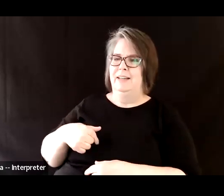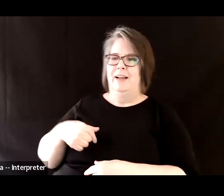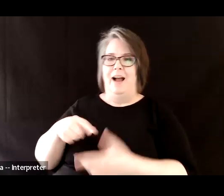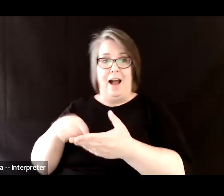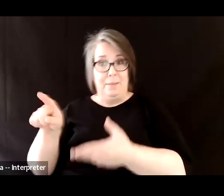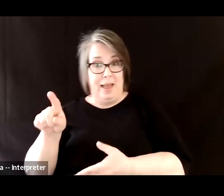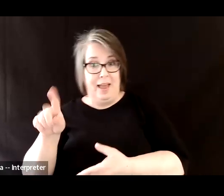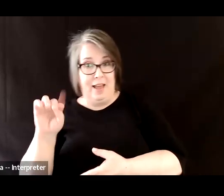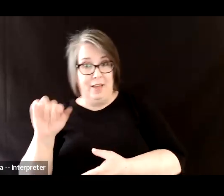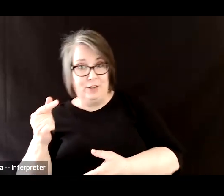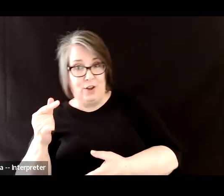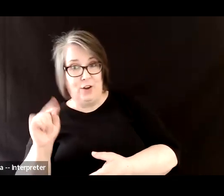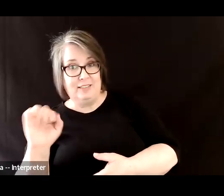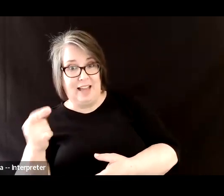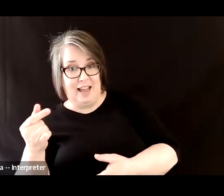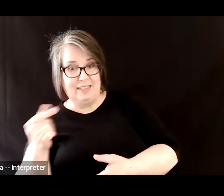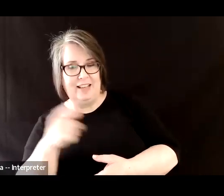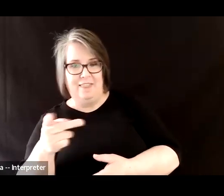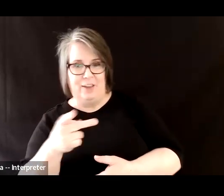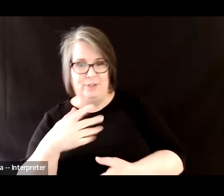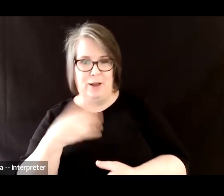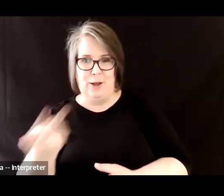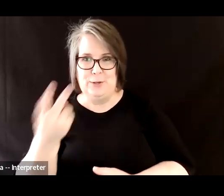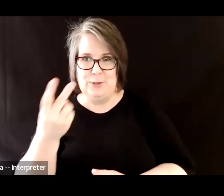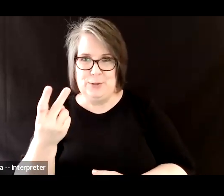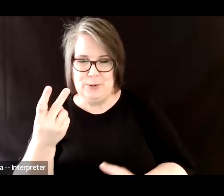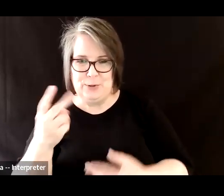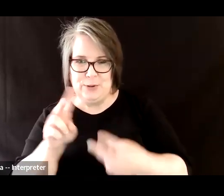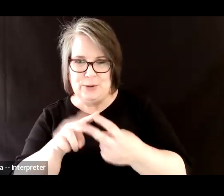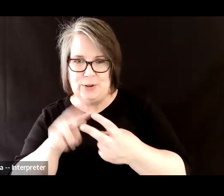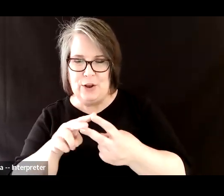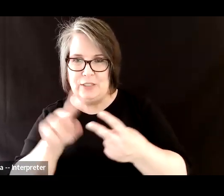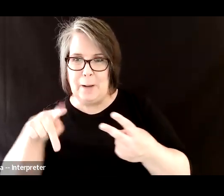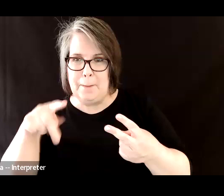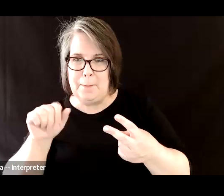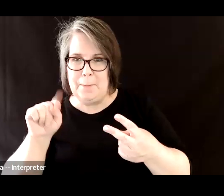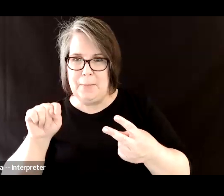I have a picture here of my people Gronlund and Mike has the Indiana. So if you hear them beginning